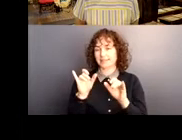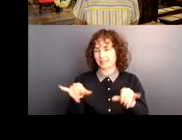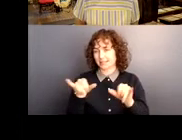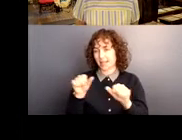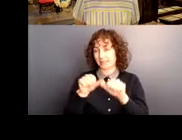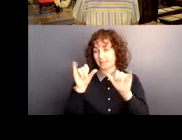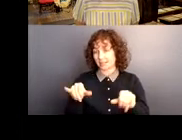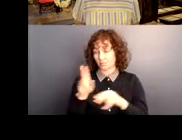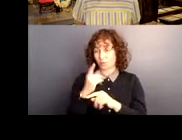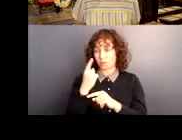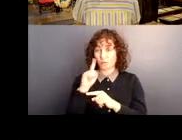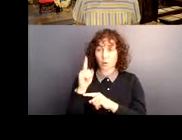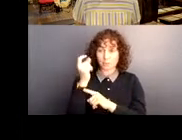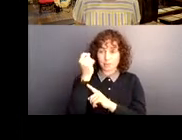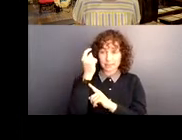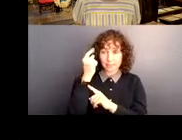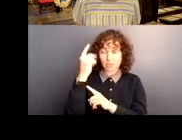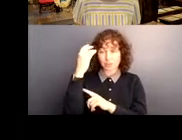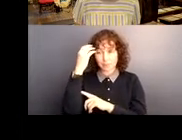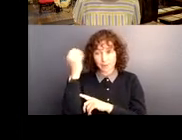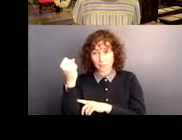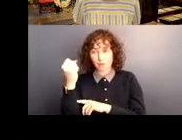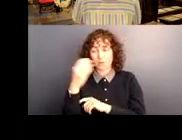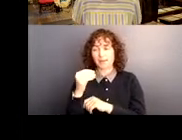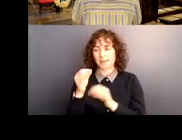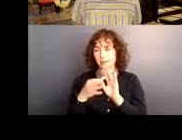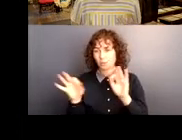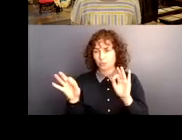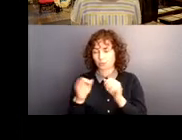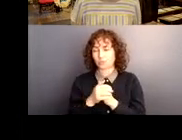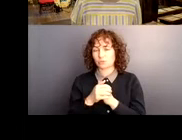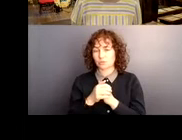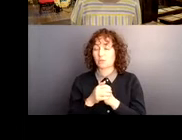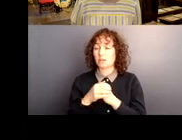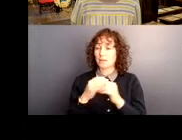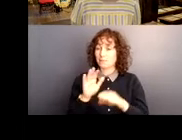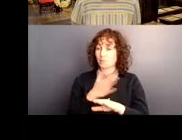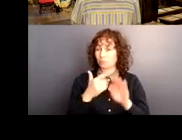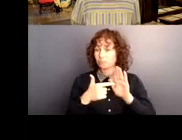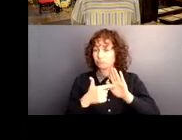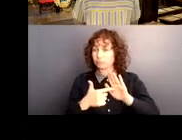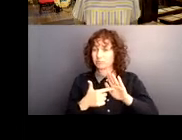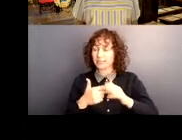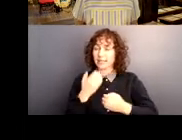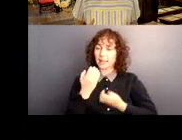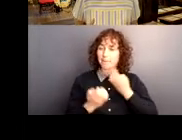in perception, memory, and language. Music conveys emotion and creates a sense of community